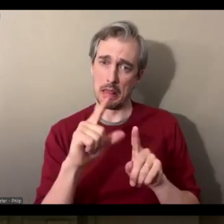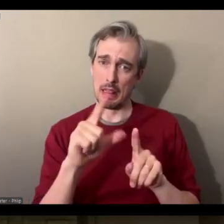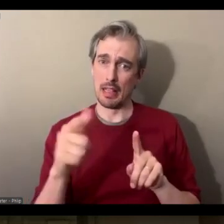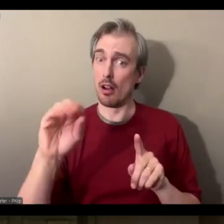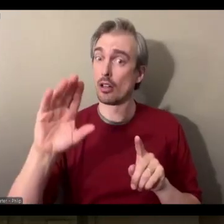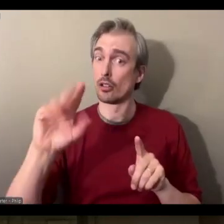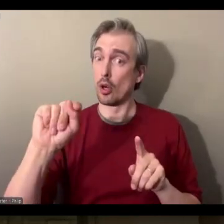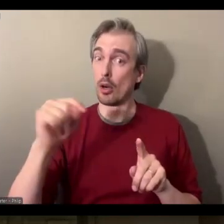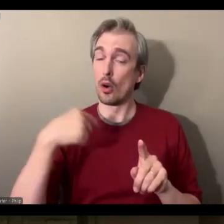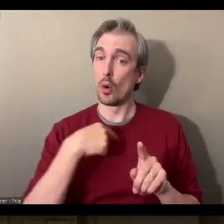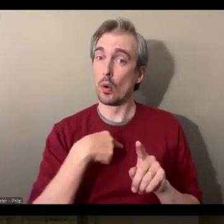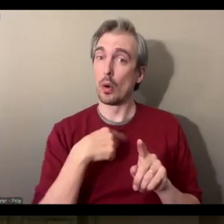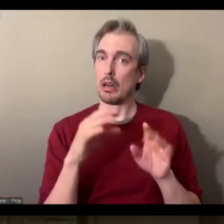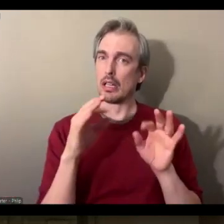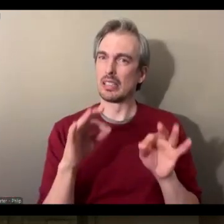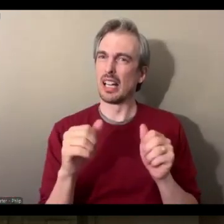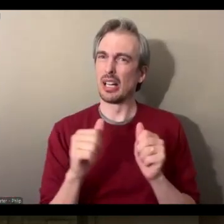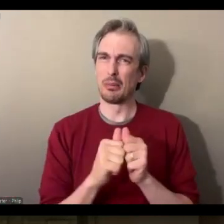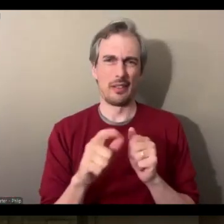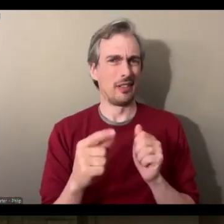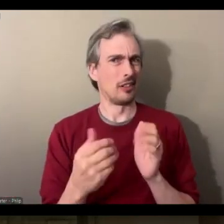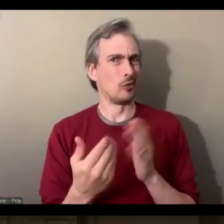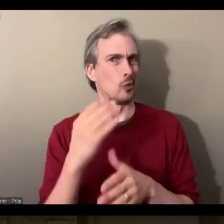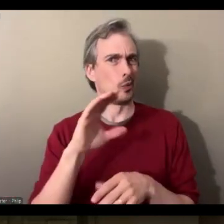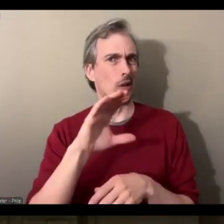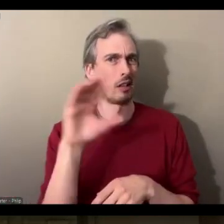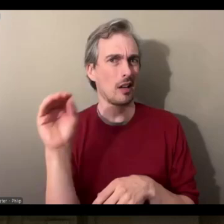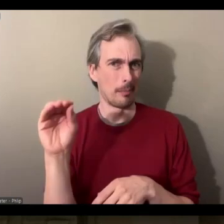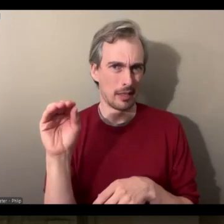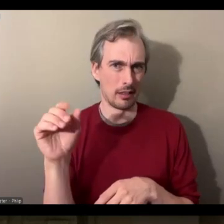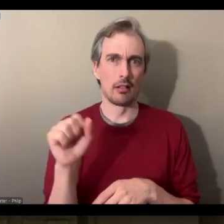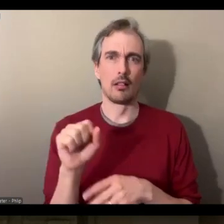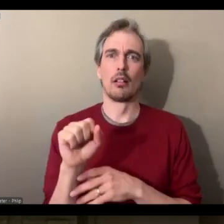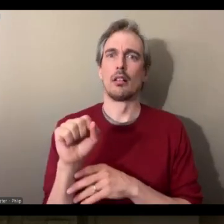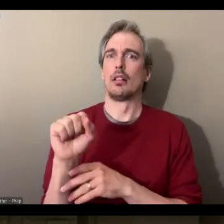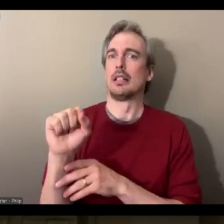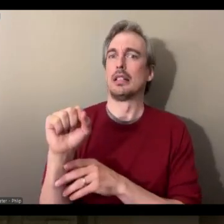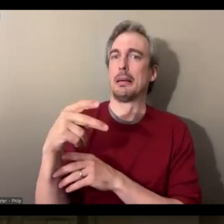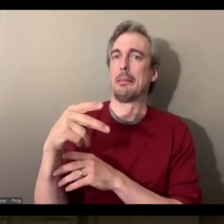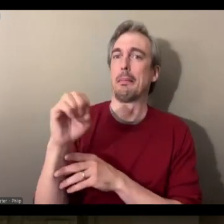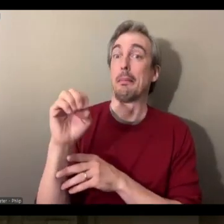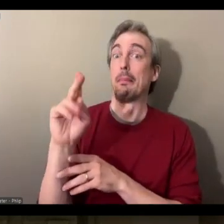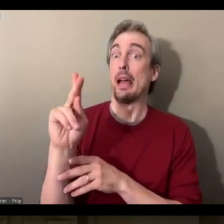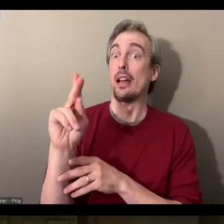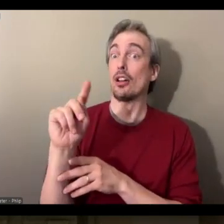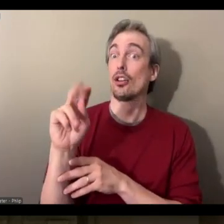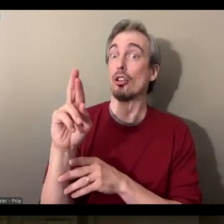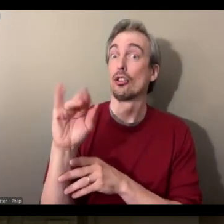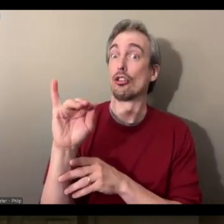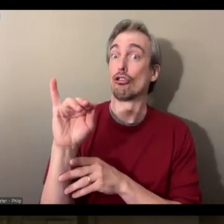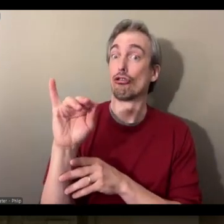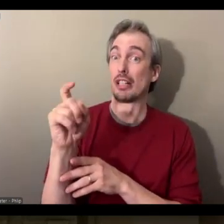in that field called Spektrix. Before we knew who our ticketing vendor was,